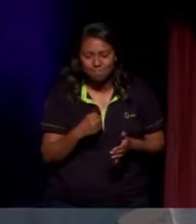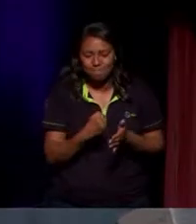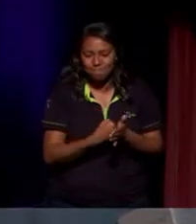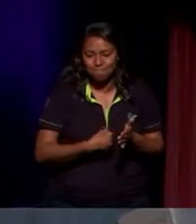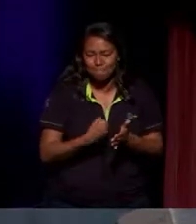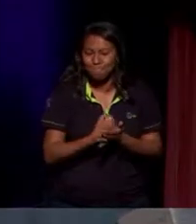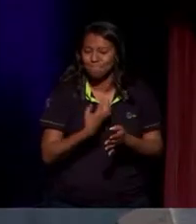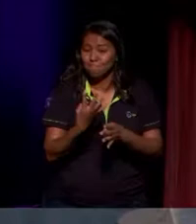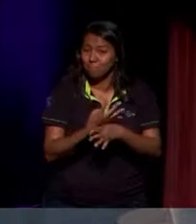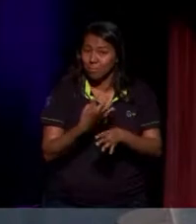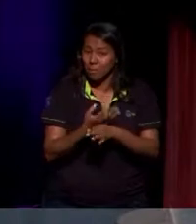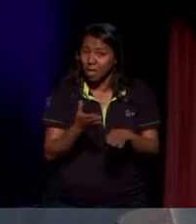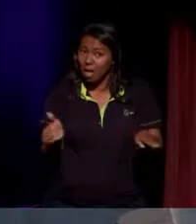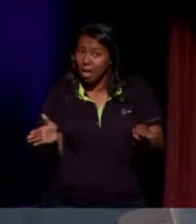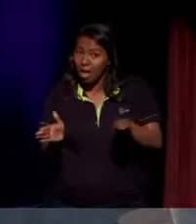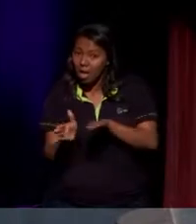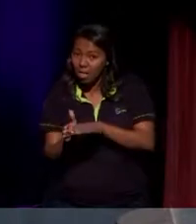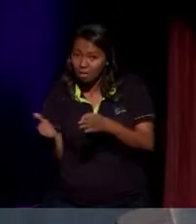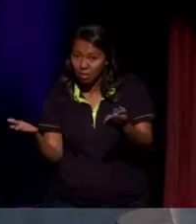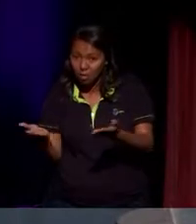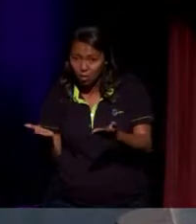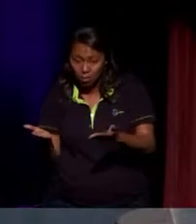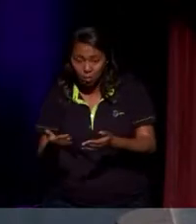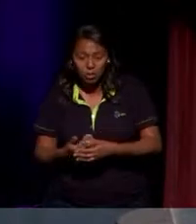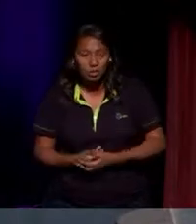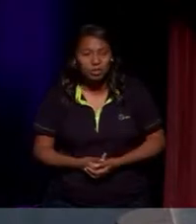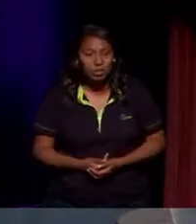And these matrilineal societies not only exist there,